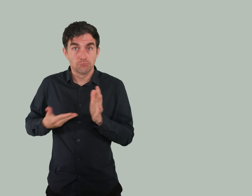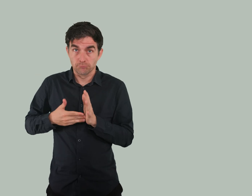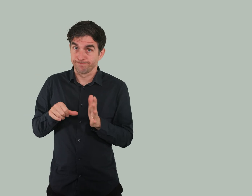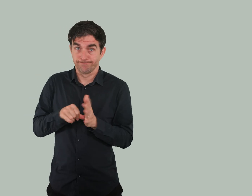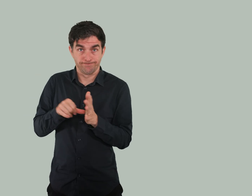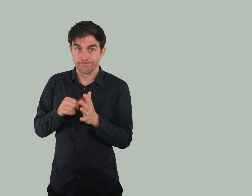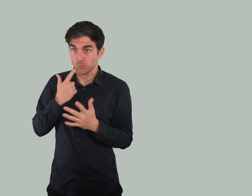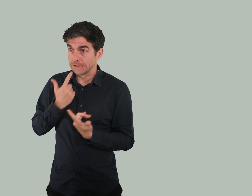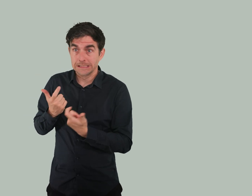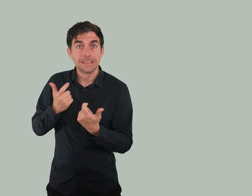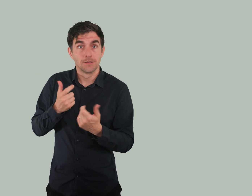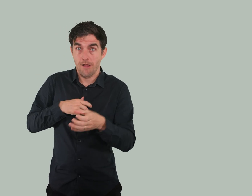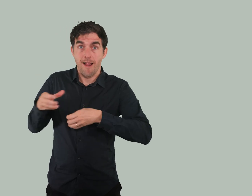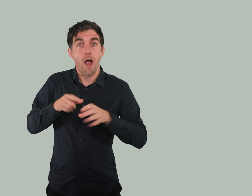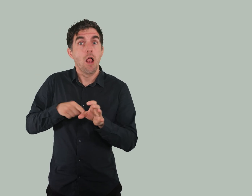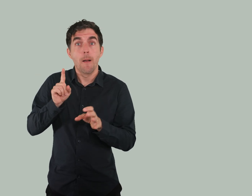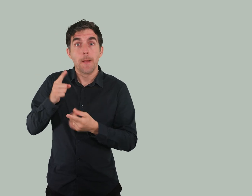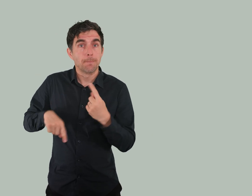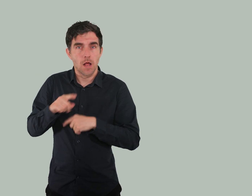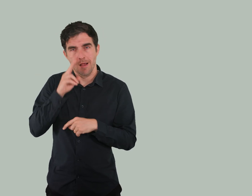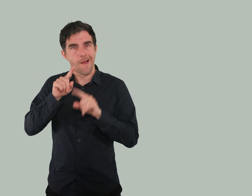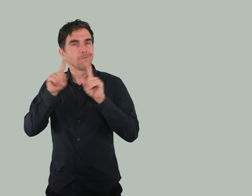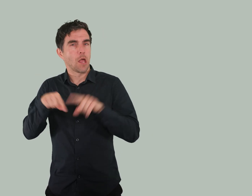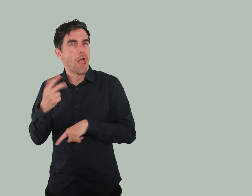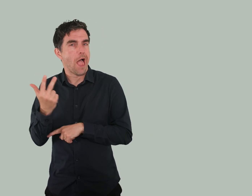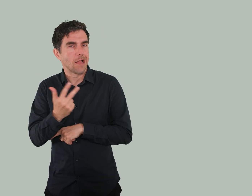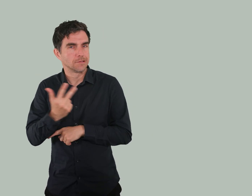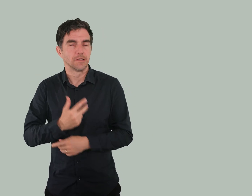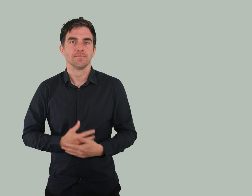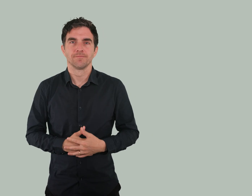and a challenge that they experience when hiring young people (Figure 18).